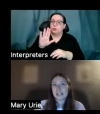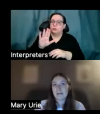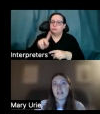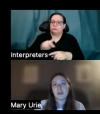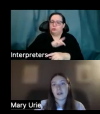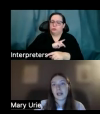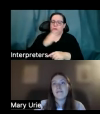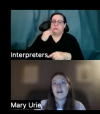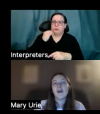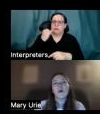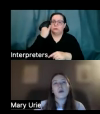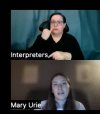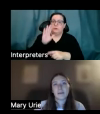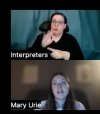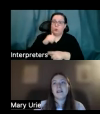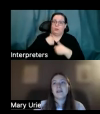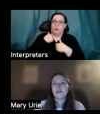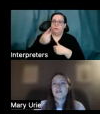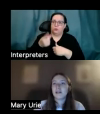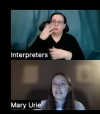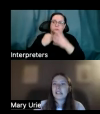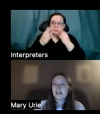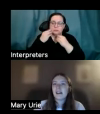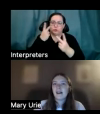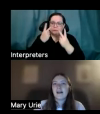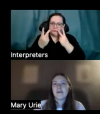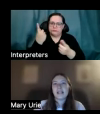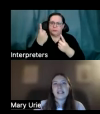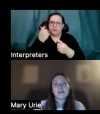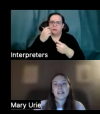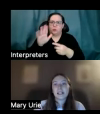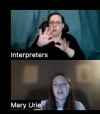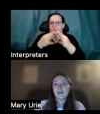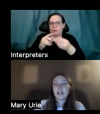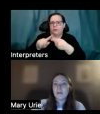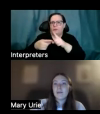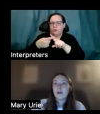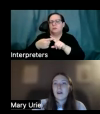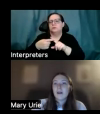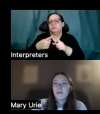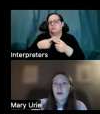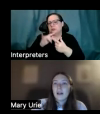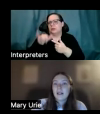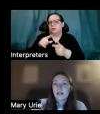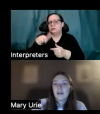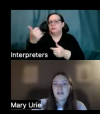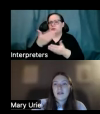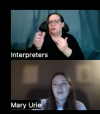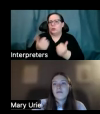something in your life, or your family, or your friends. And then that's something that you can bring up. But there are also